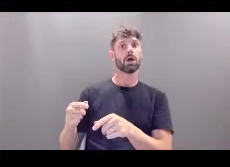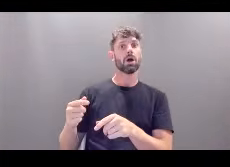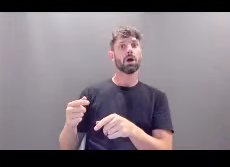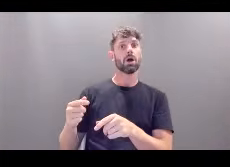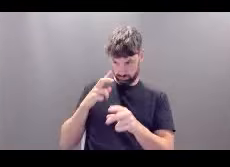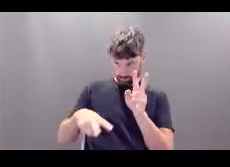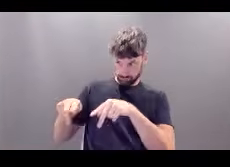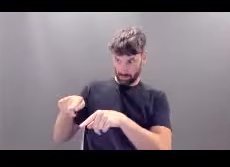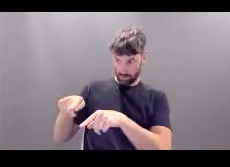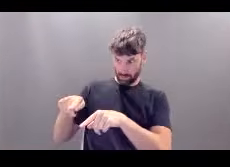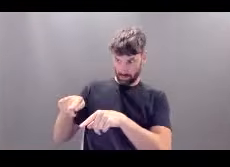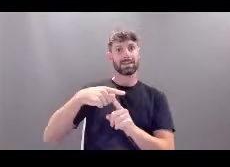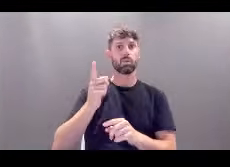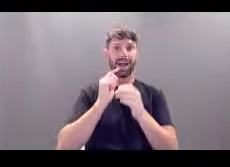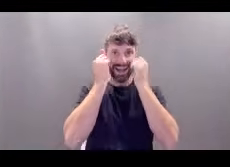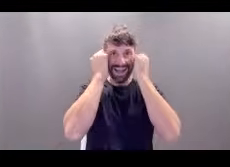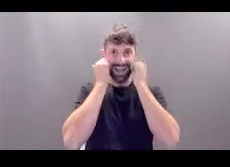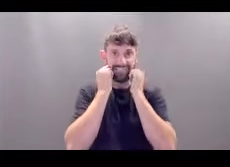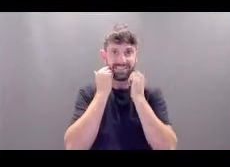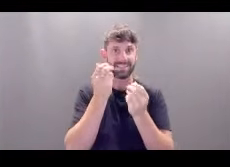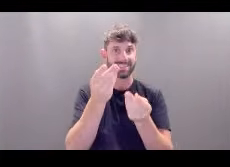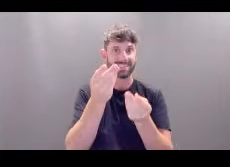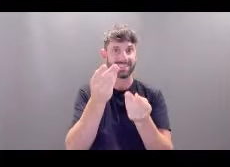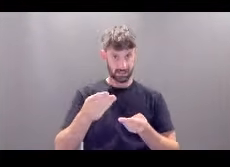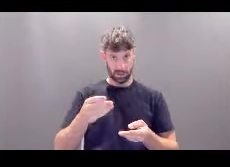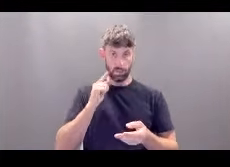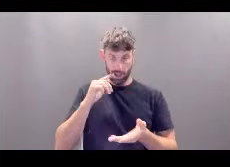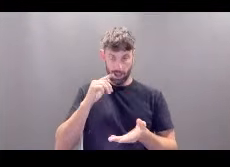us to help us decide how much funding to include in a plan.